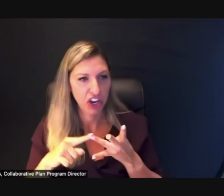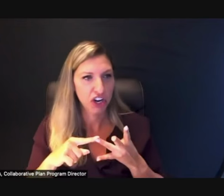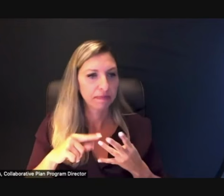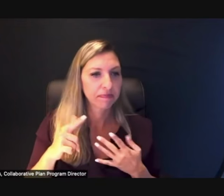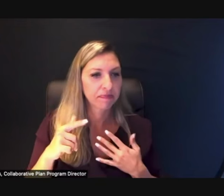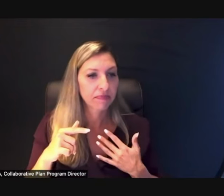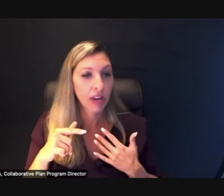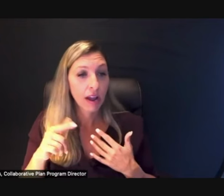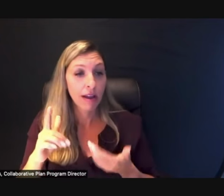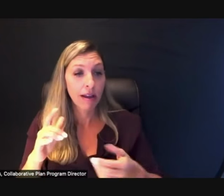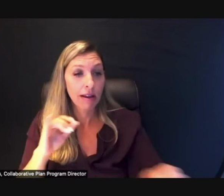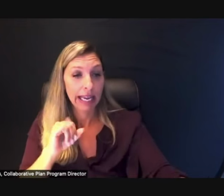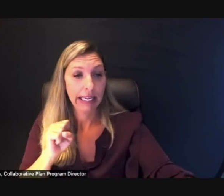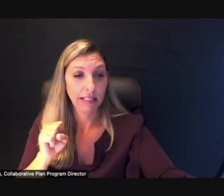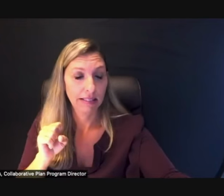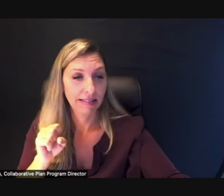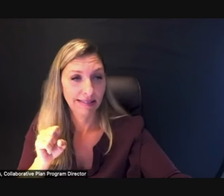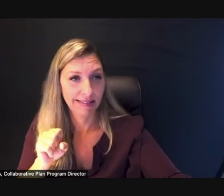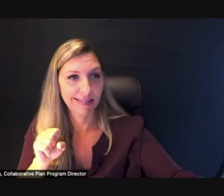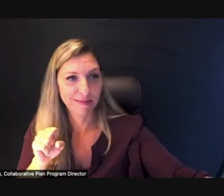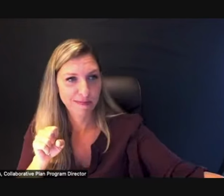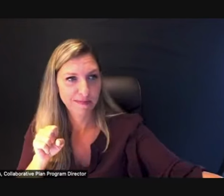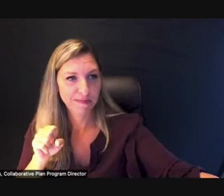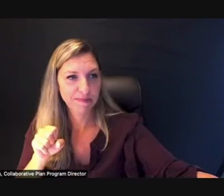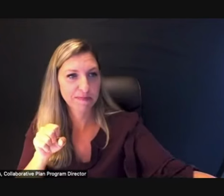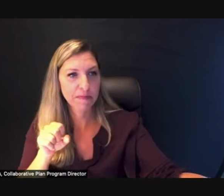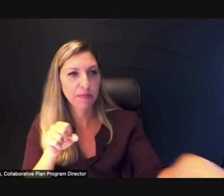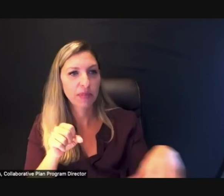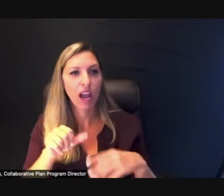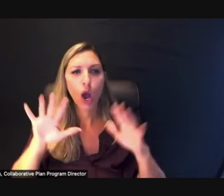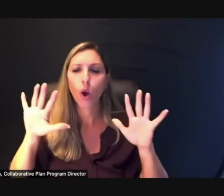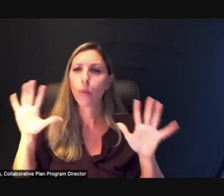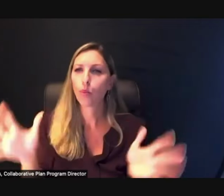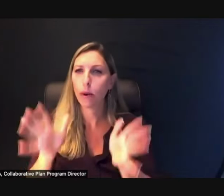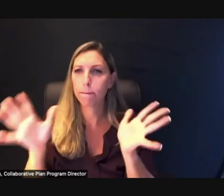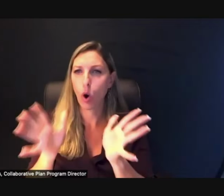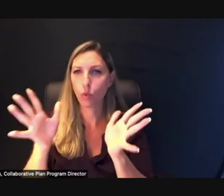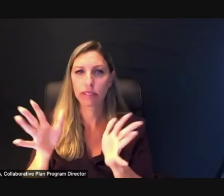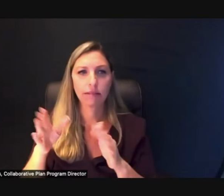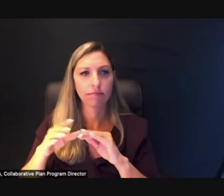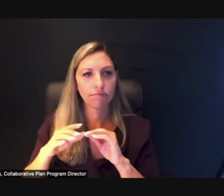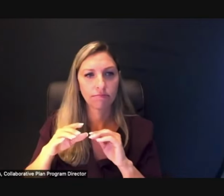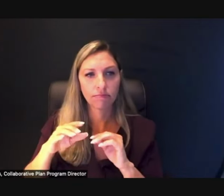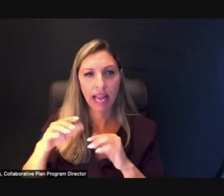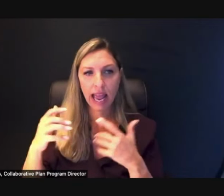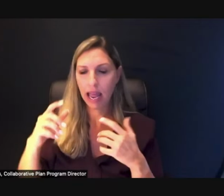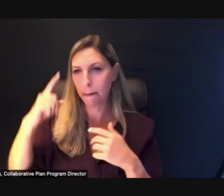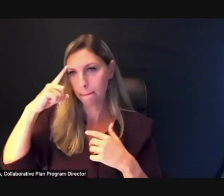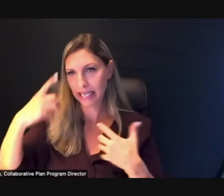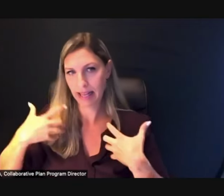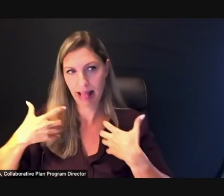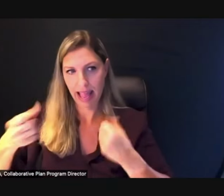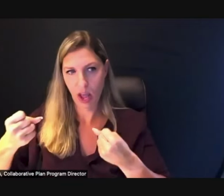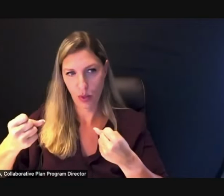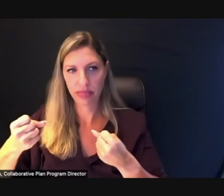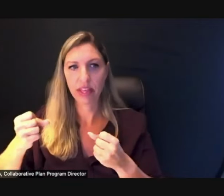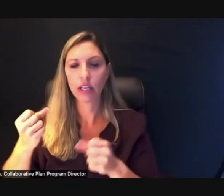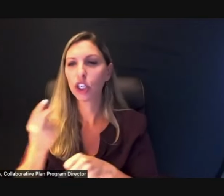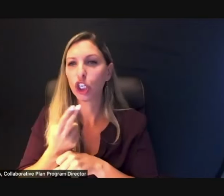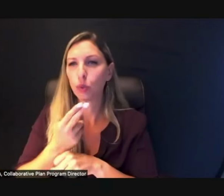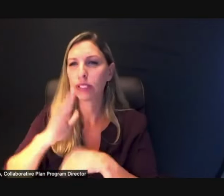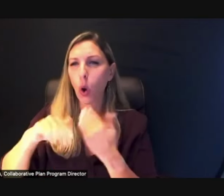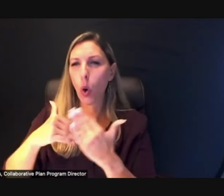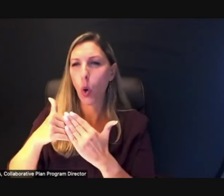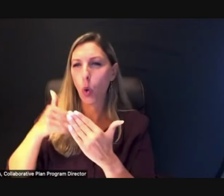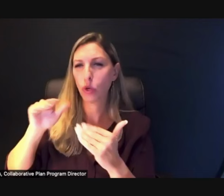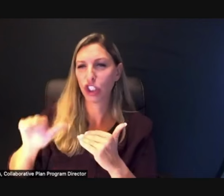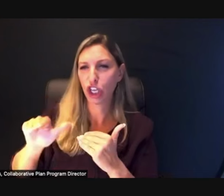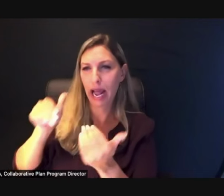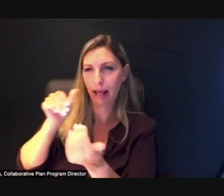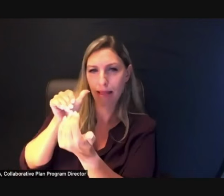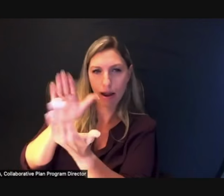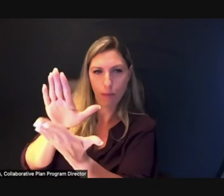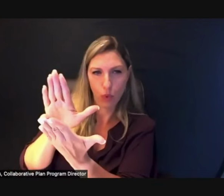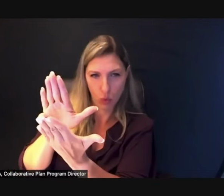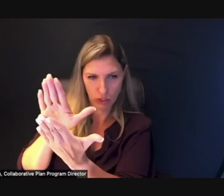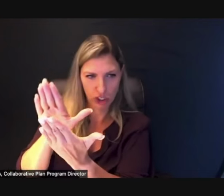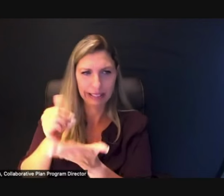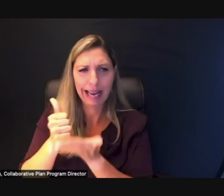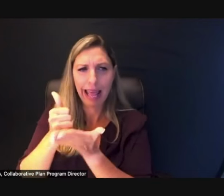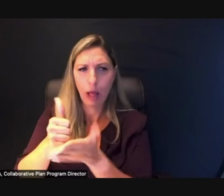is to promote mental health and using a “whole child”